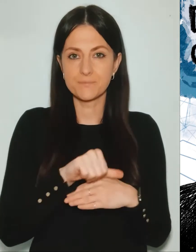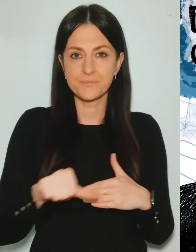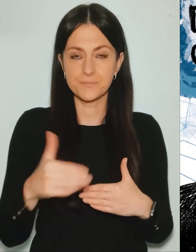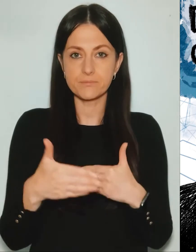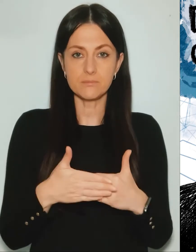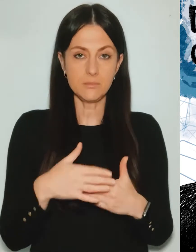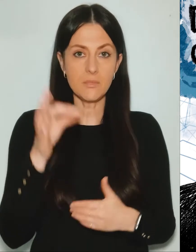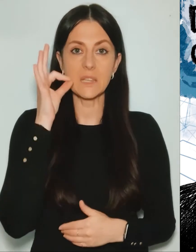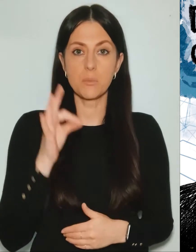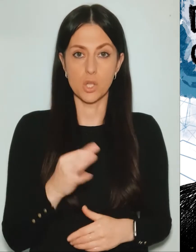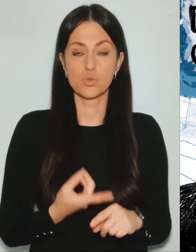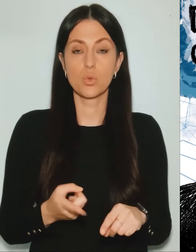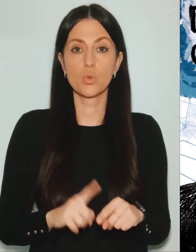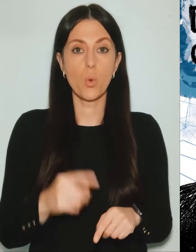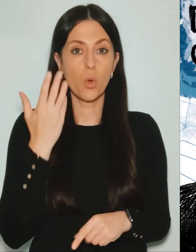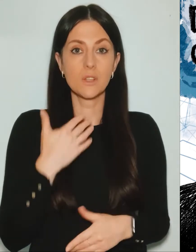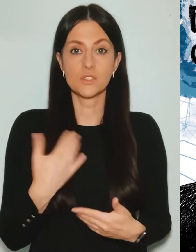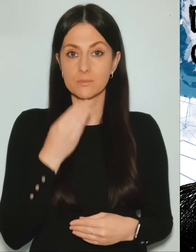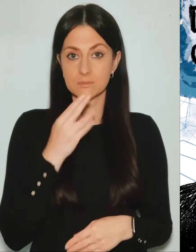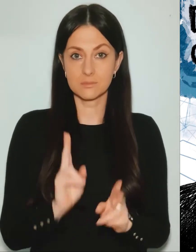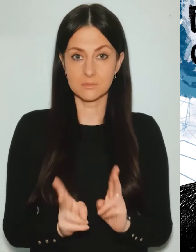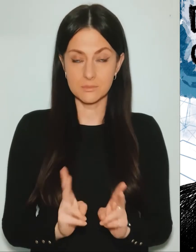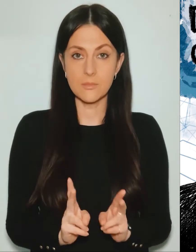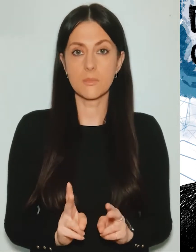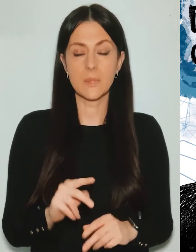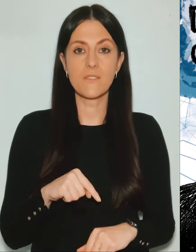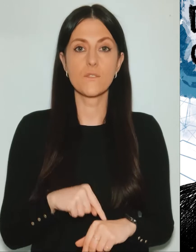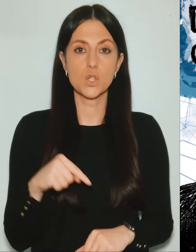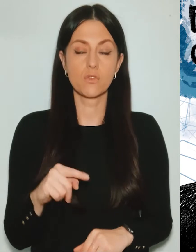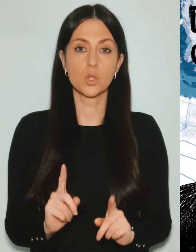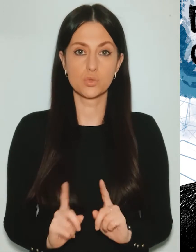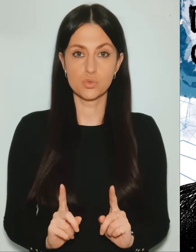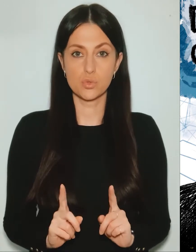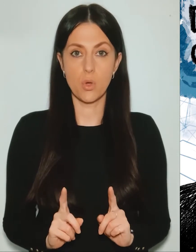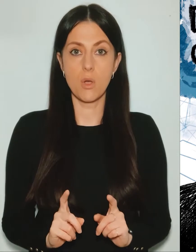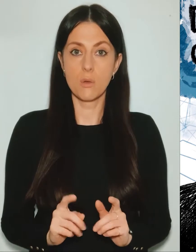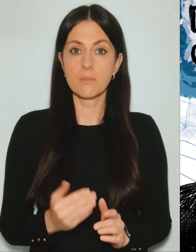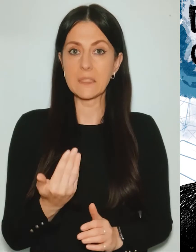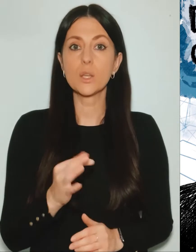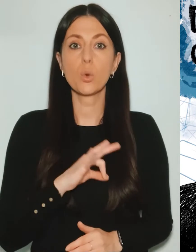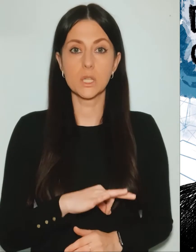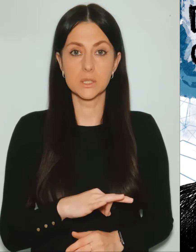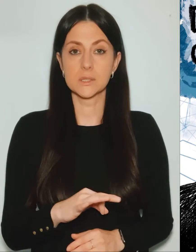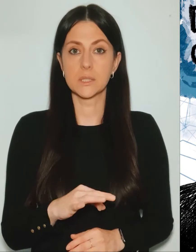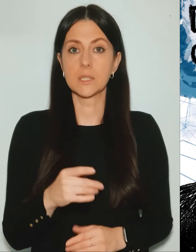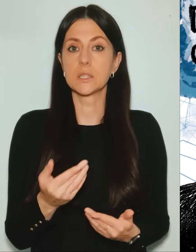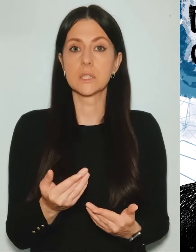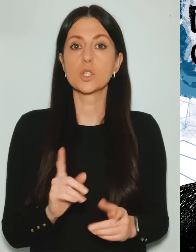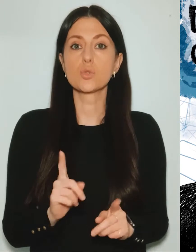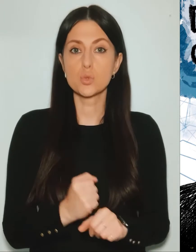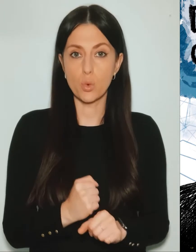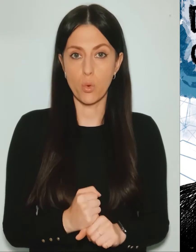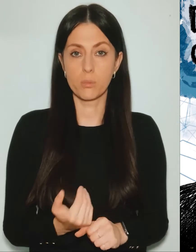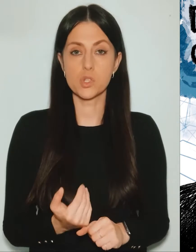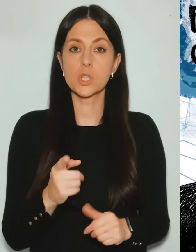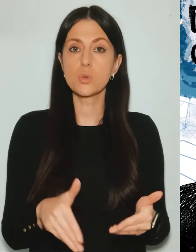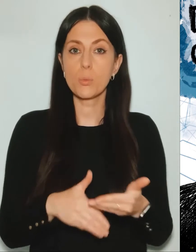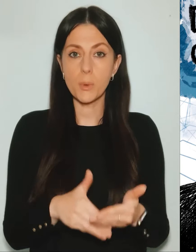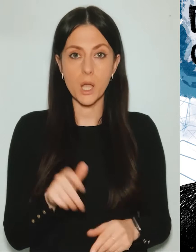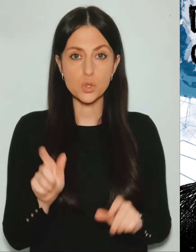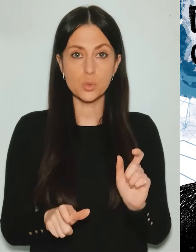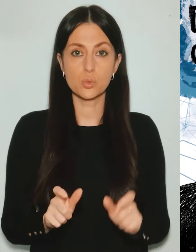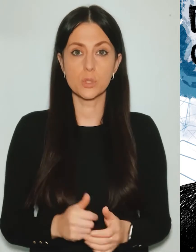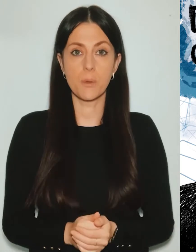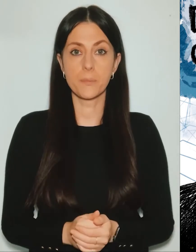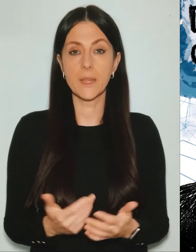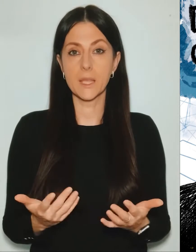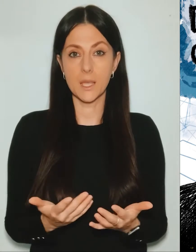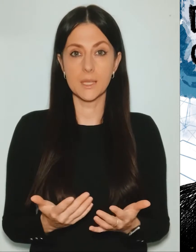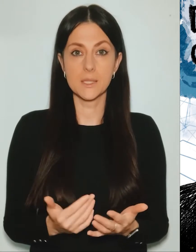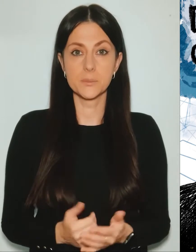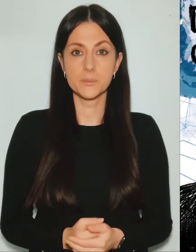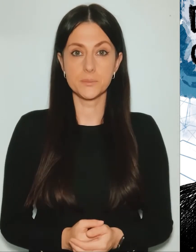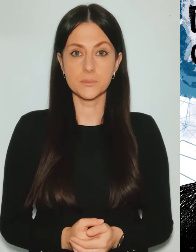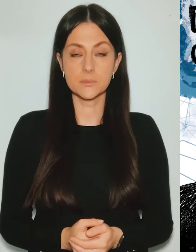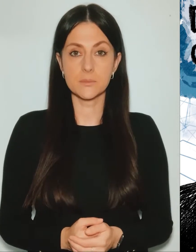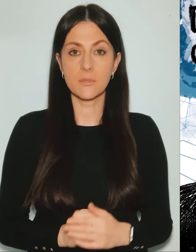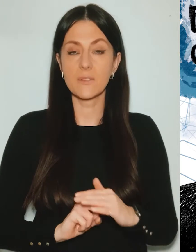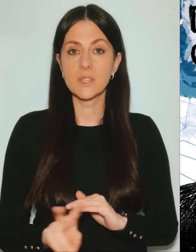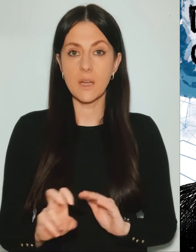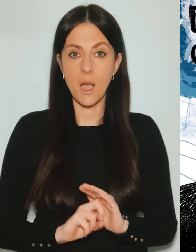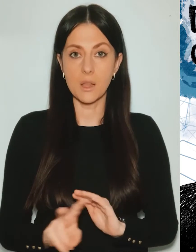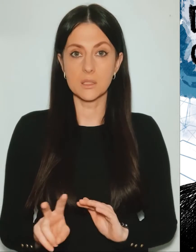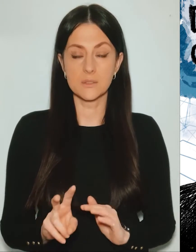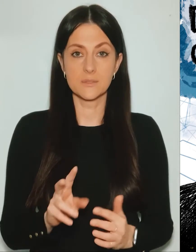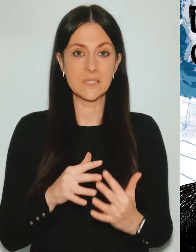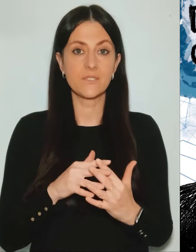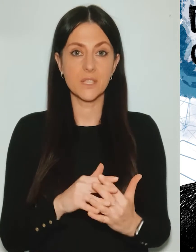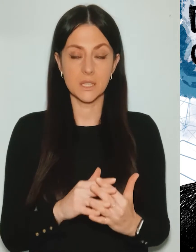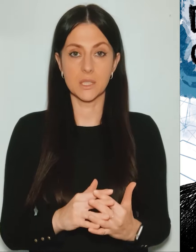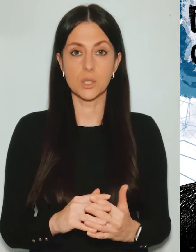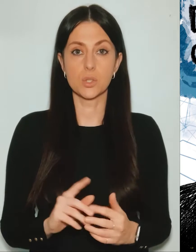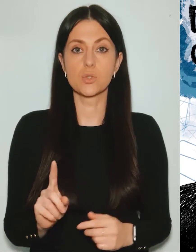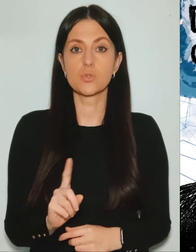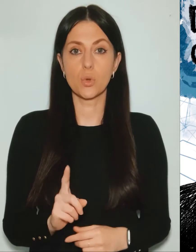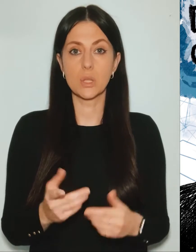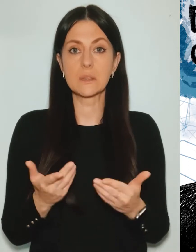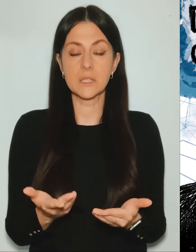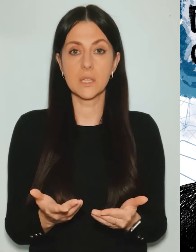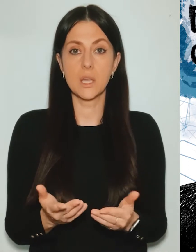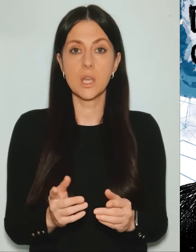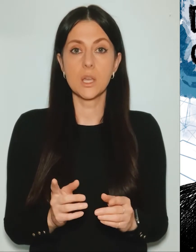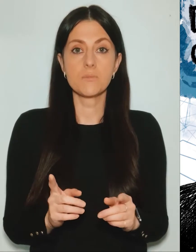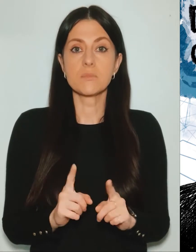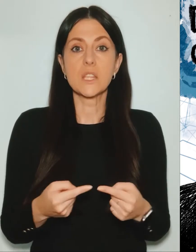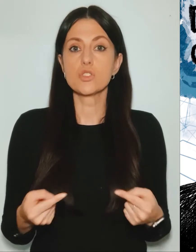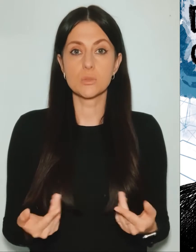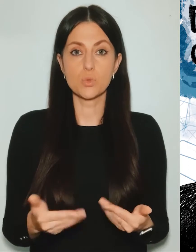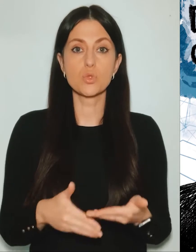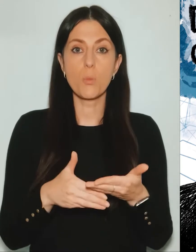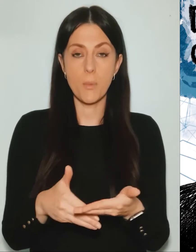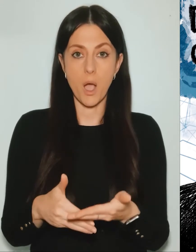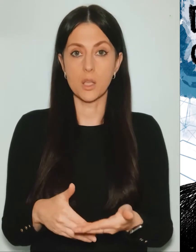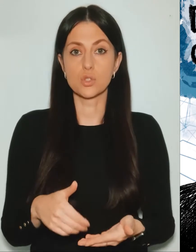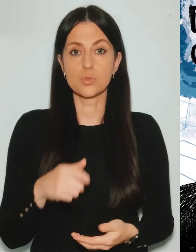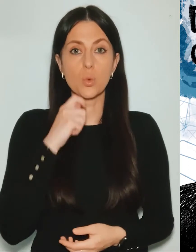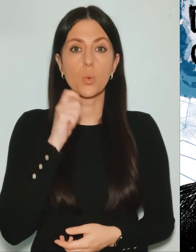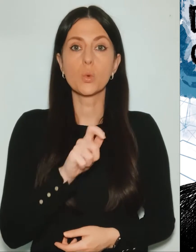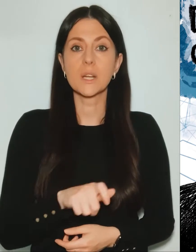Therefore, when we cooked food, we felt that we were helpful, that we were doing something, helping people who had fled the war, helping Ukrainians, Ukraine...